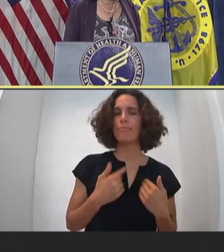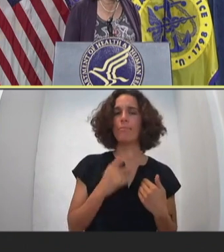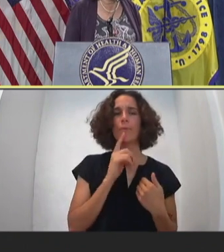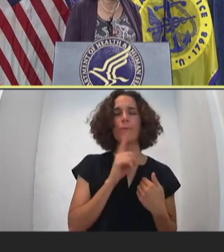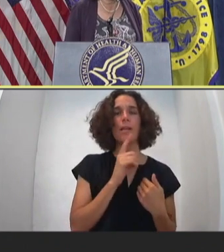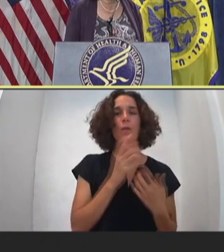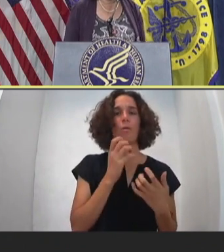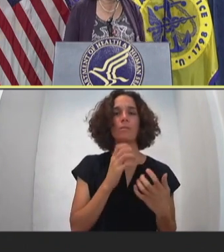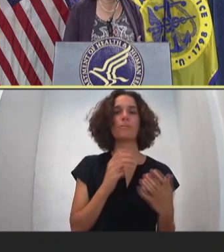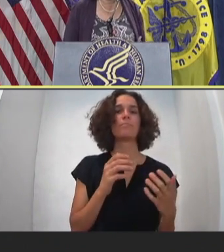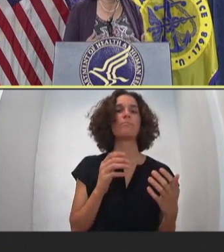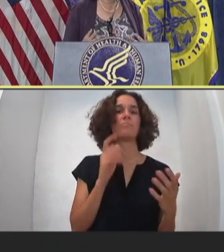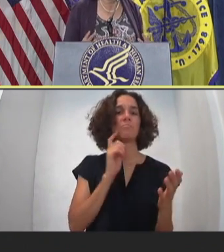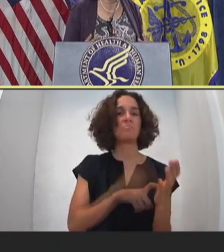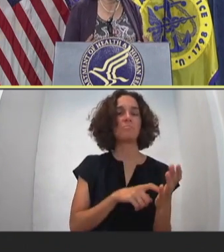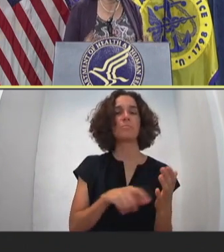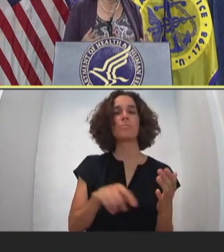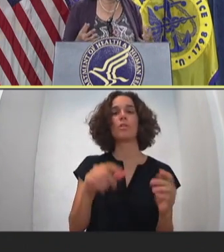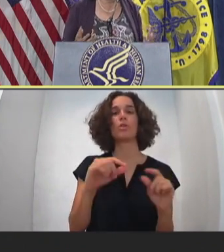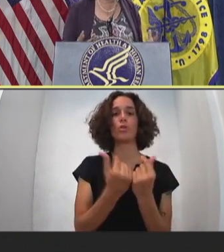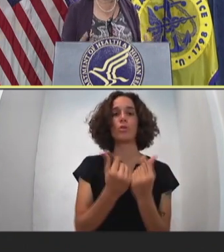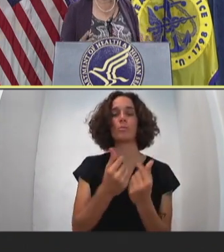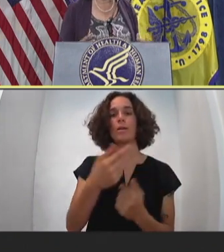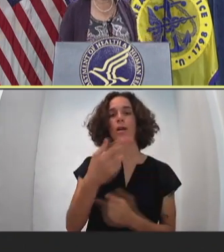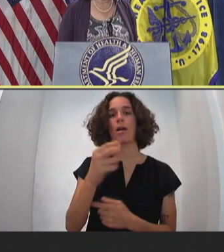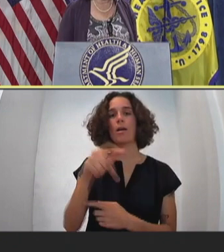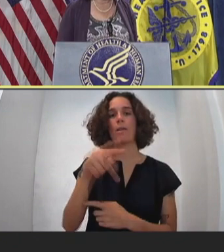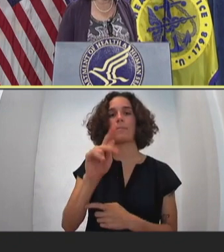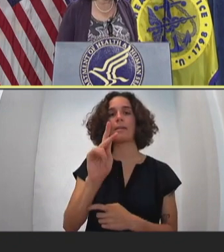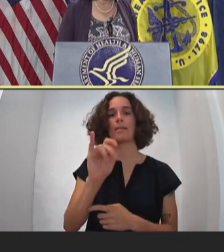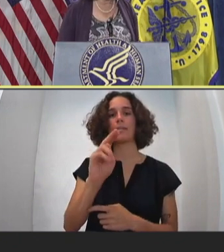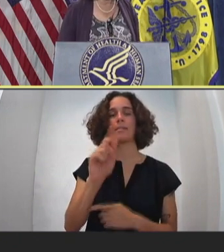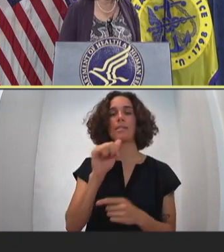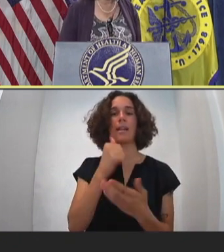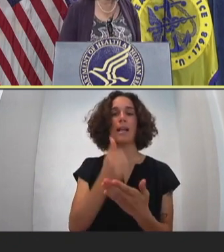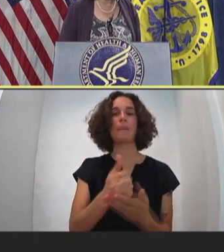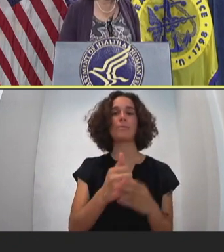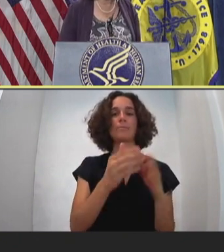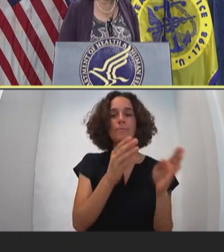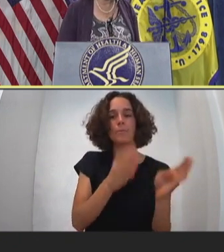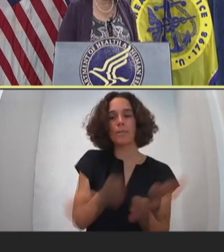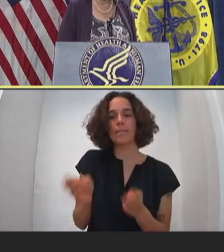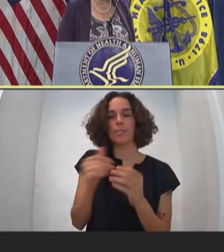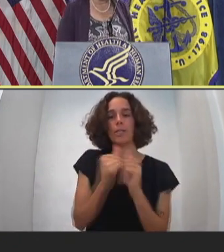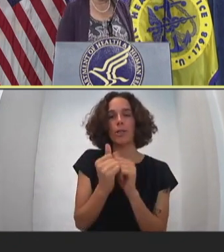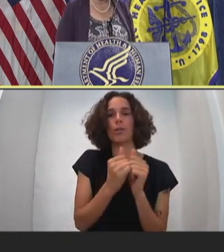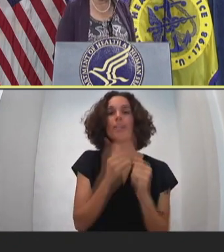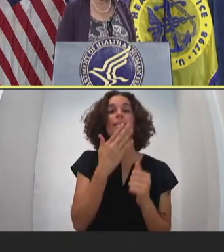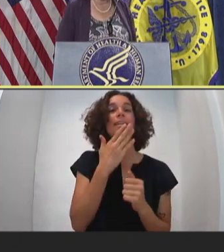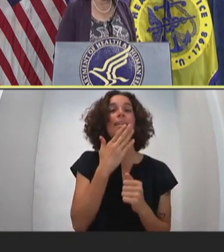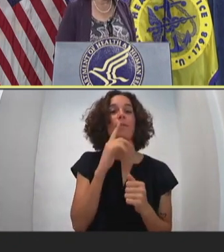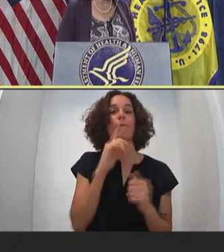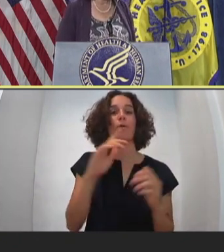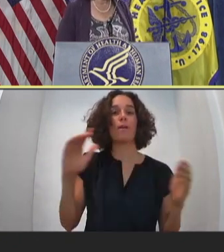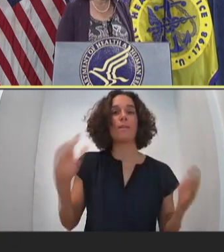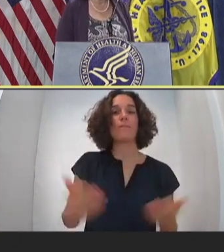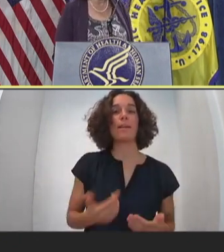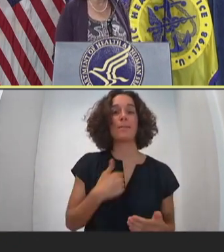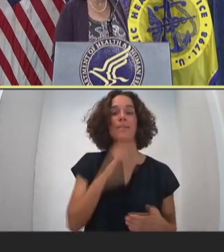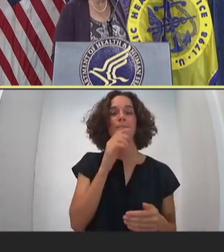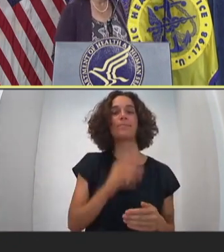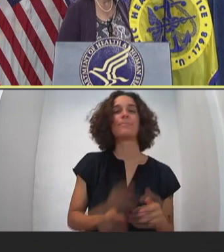at Hopkins that helped put these together. And thank you for inviting me to speak to you today.